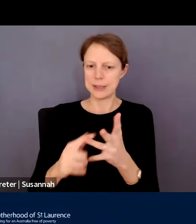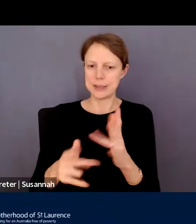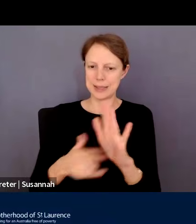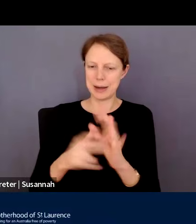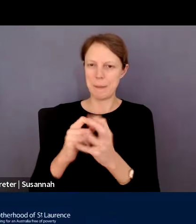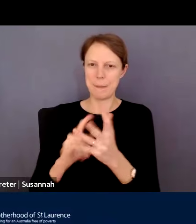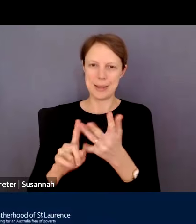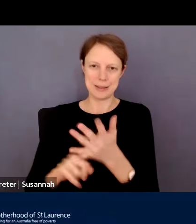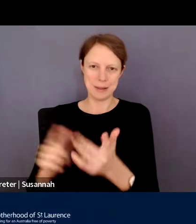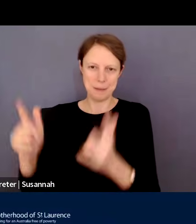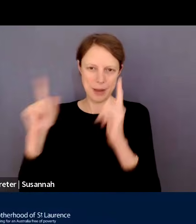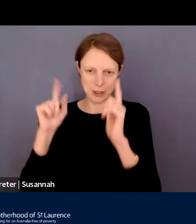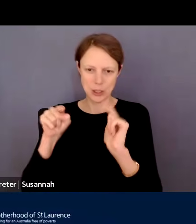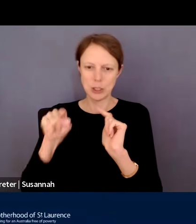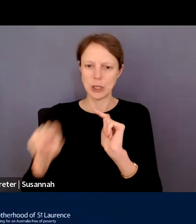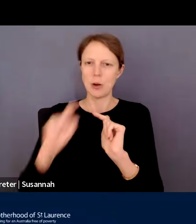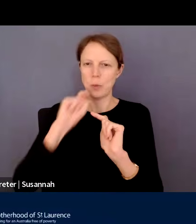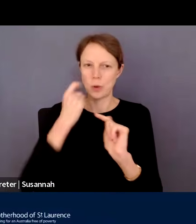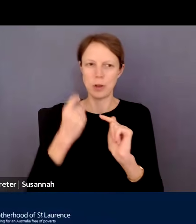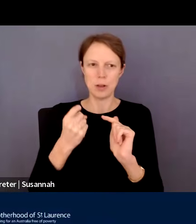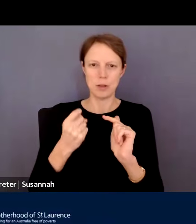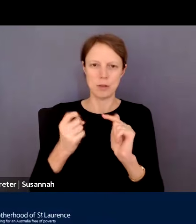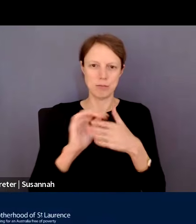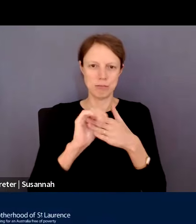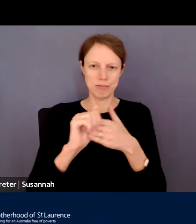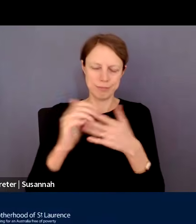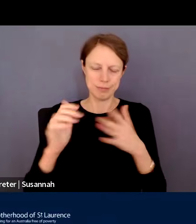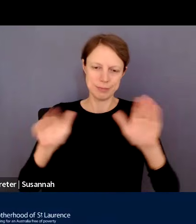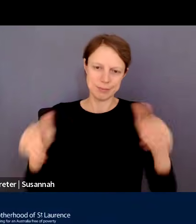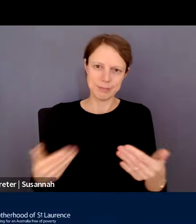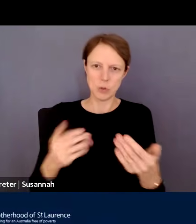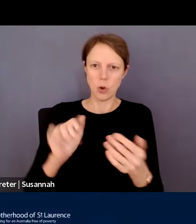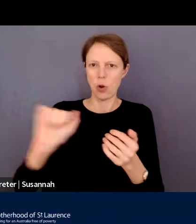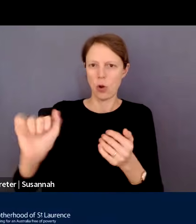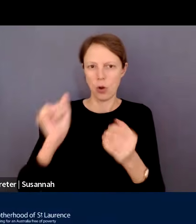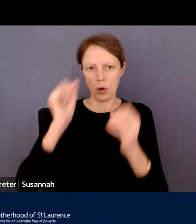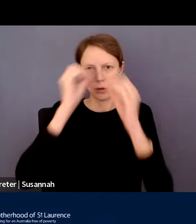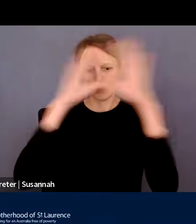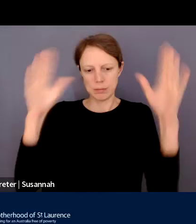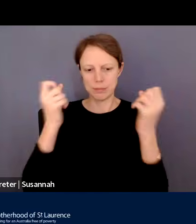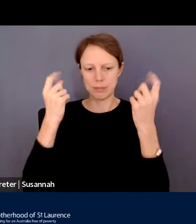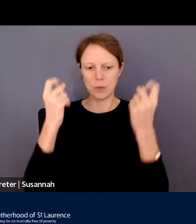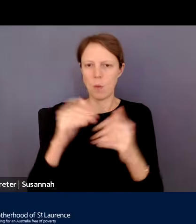insights on integrated service design from BSL's work supporting children and families. So now that